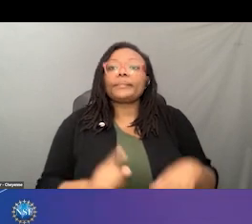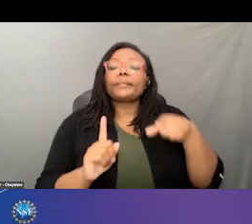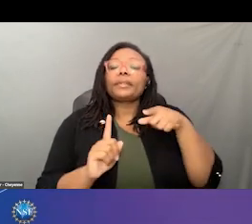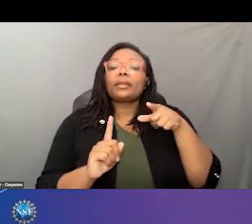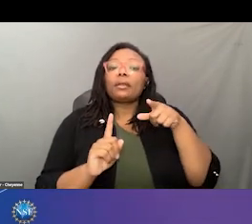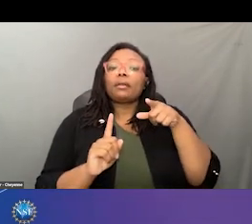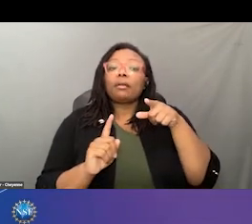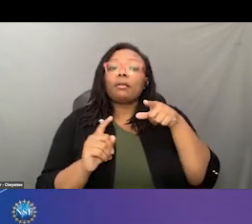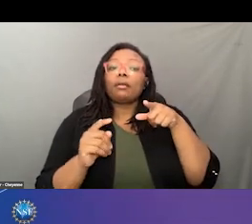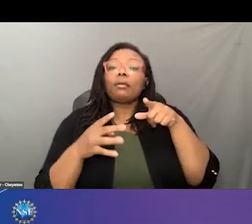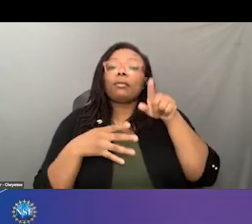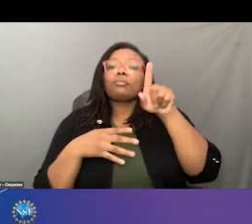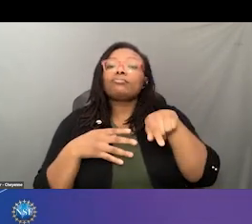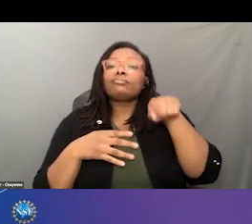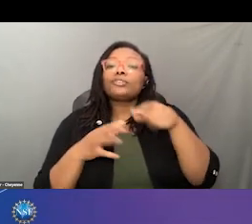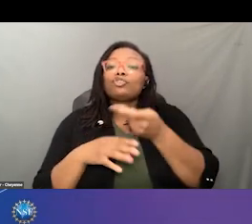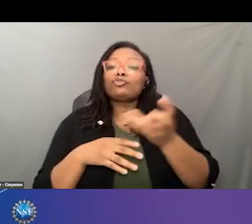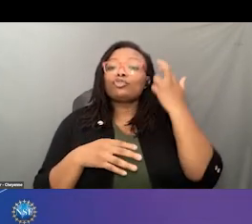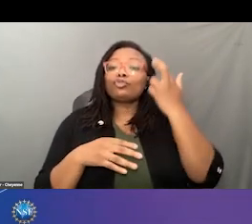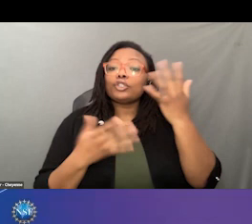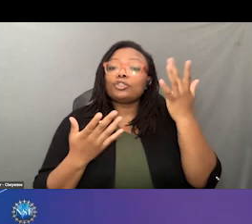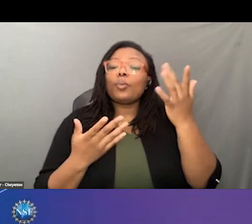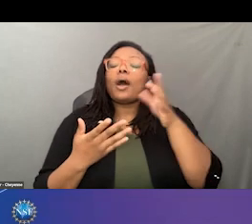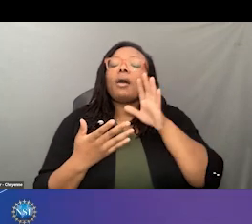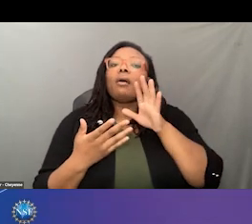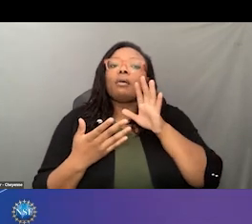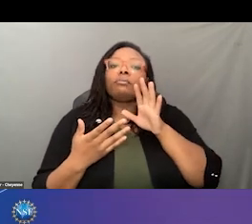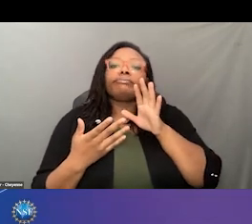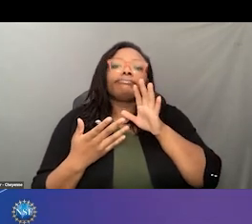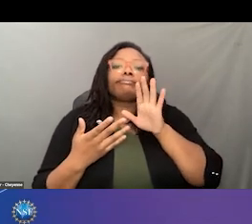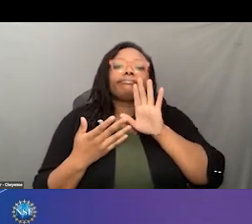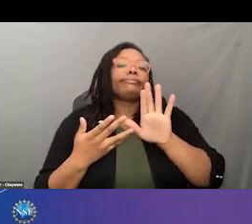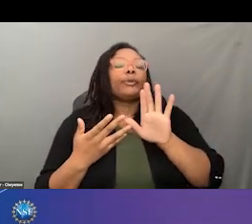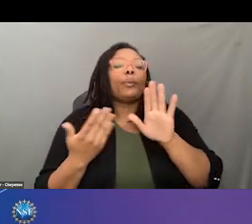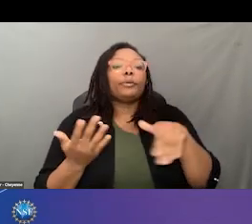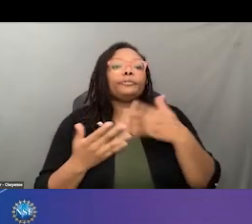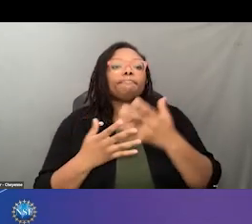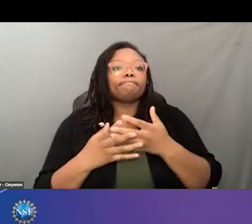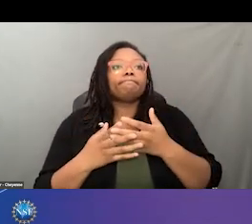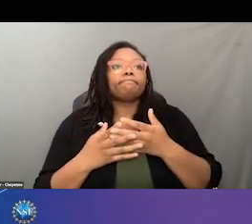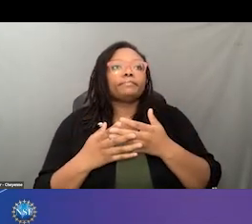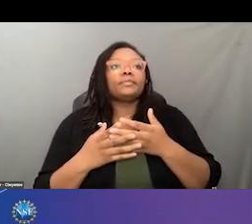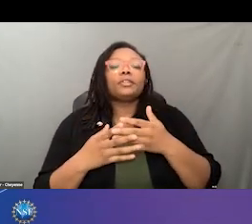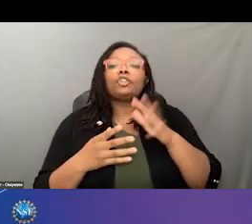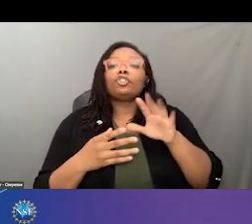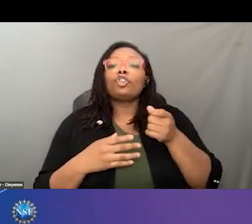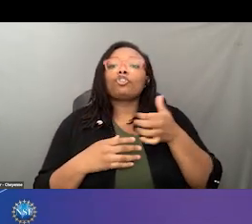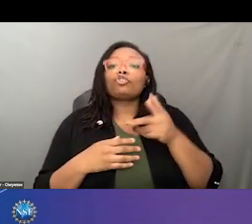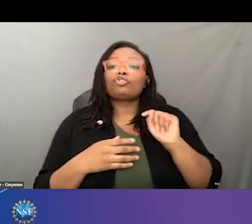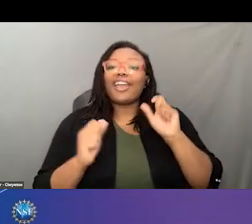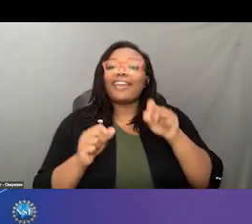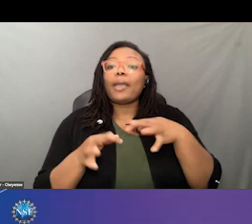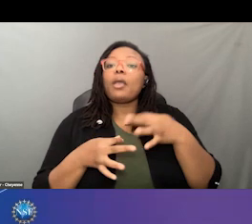These are the -- these are a few reasons why your grant could be delayed.